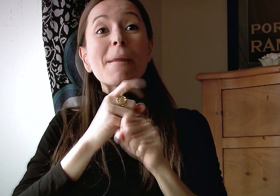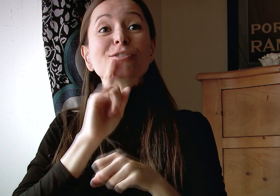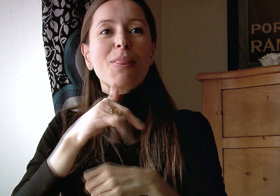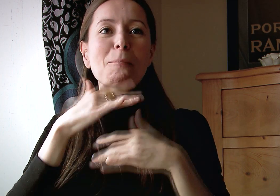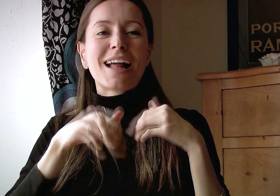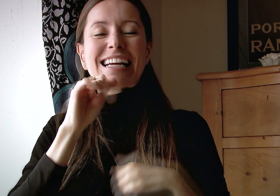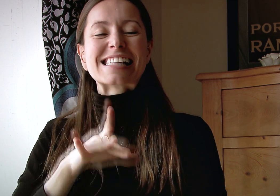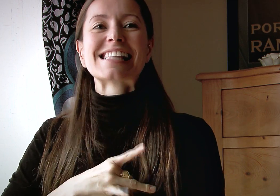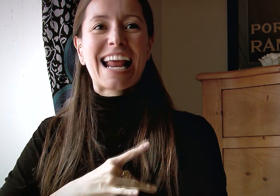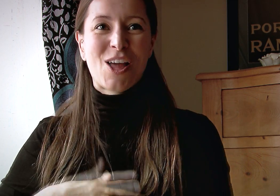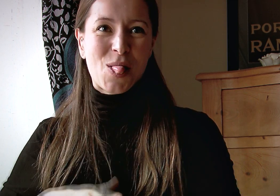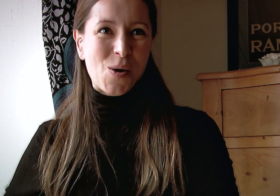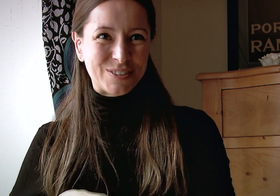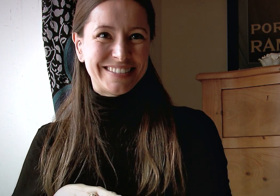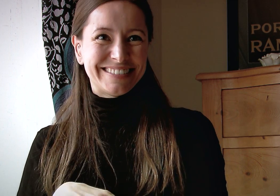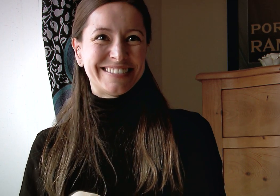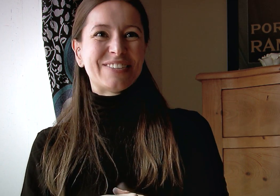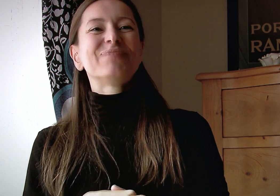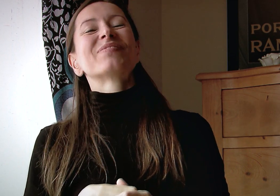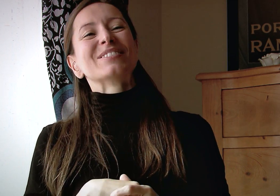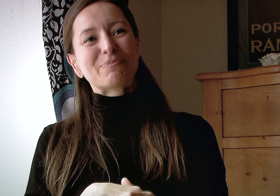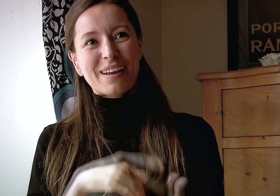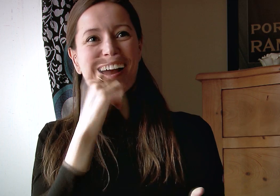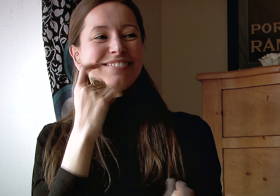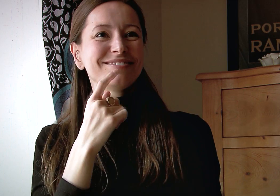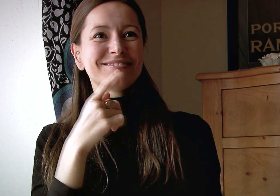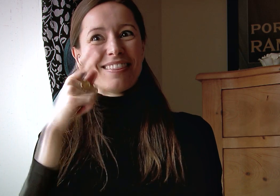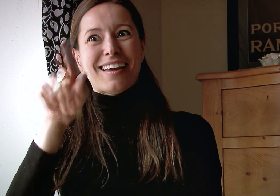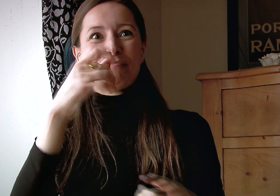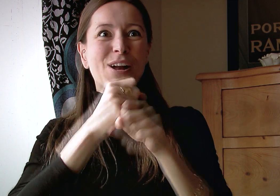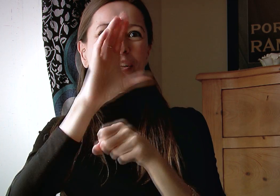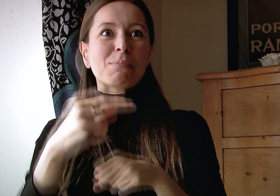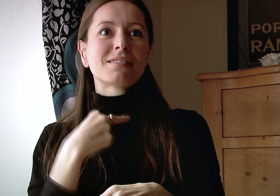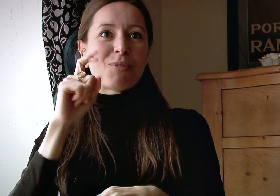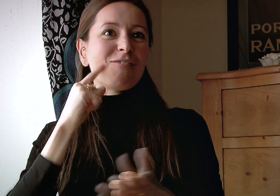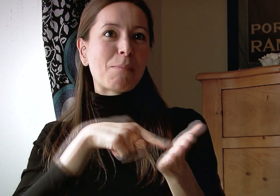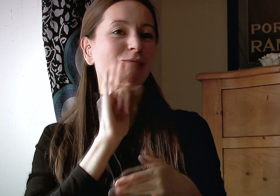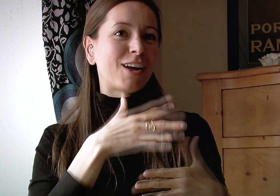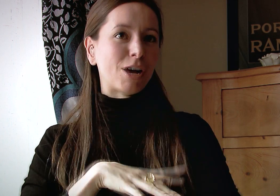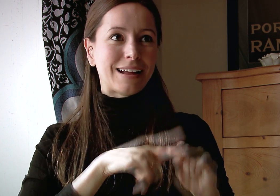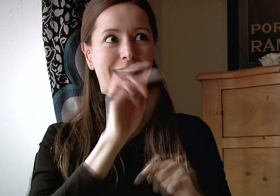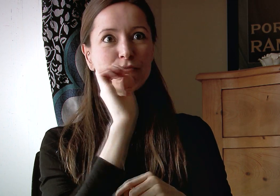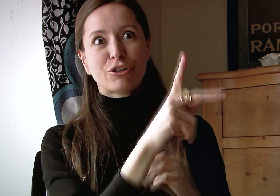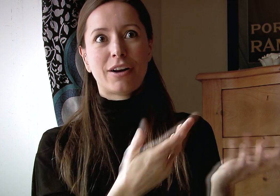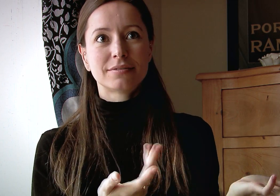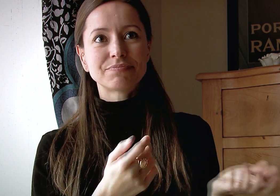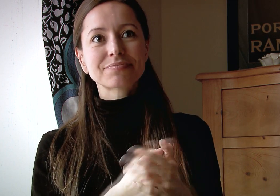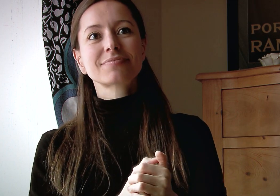blood doesn't stain the clothes. If that happens, the company gets stuck having to pay for the dress. They can't return it.